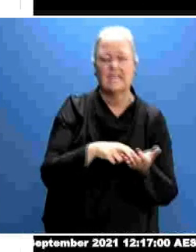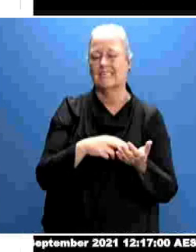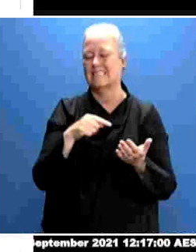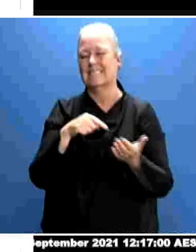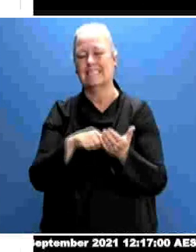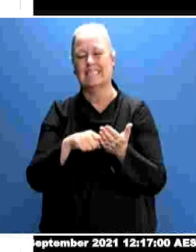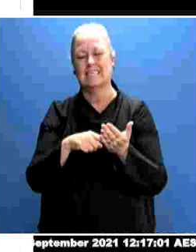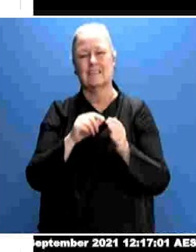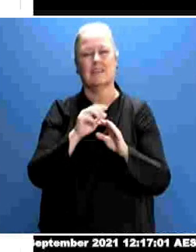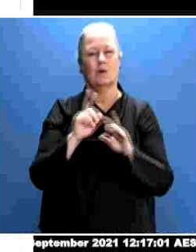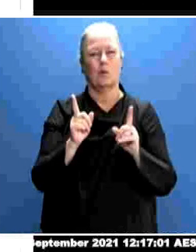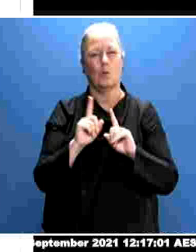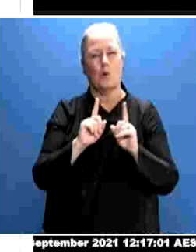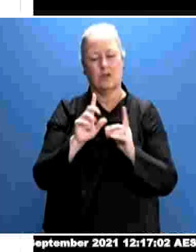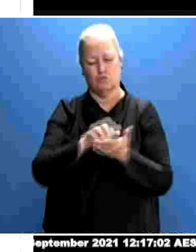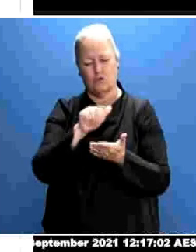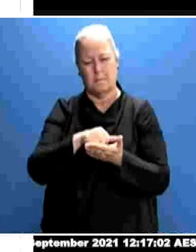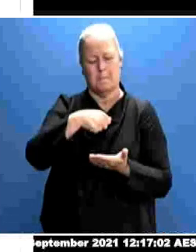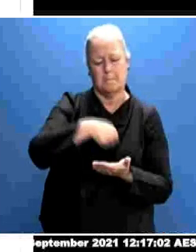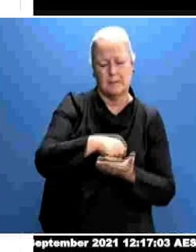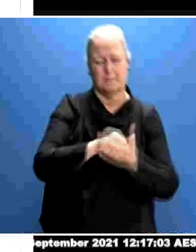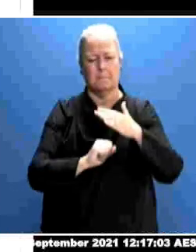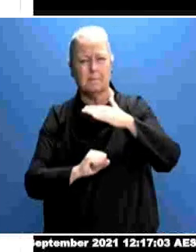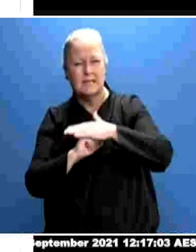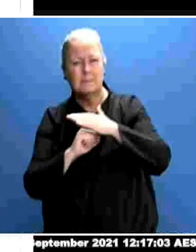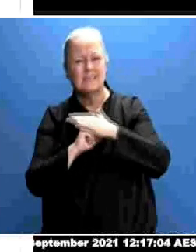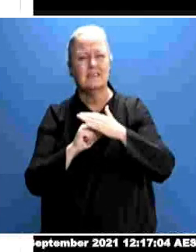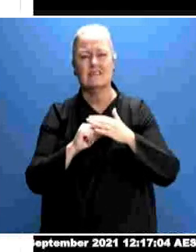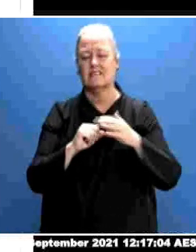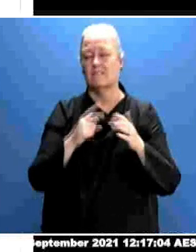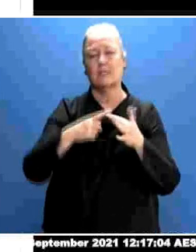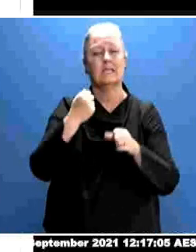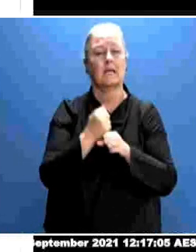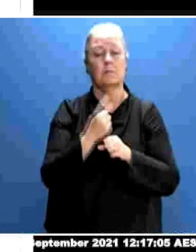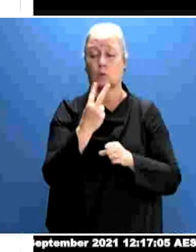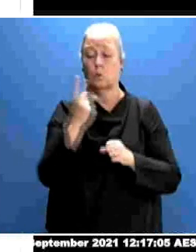in comparison to WA for example, that has a minimum of 21 days --- sorry,